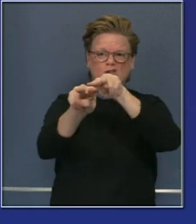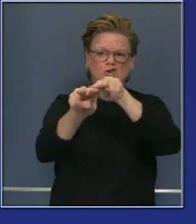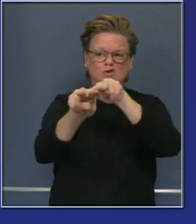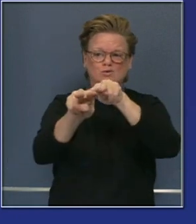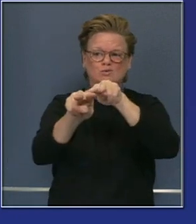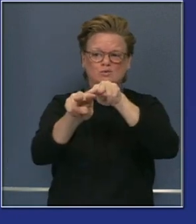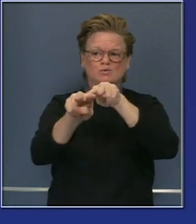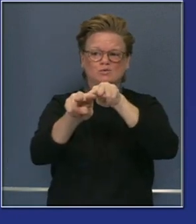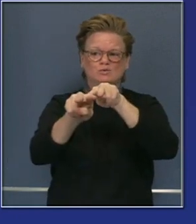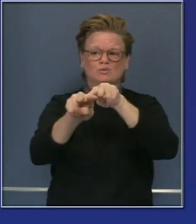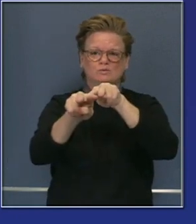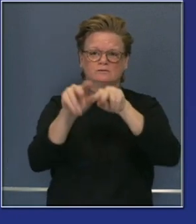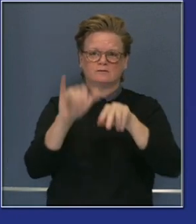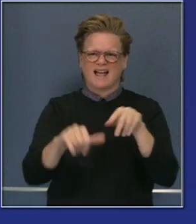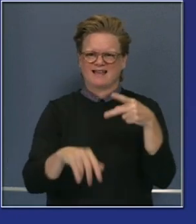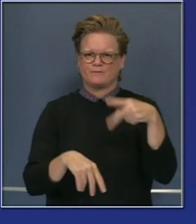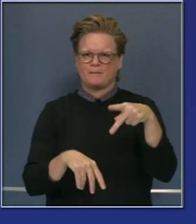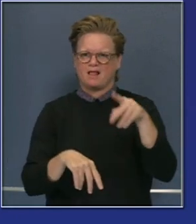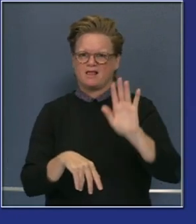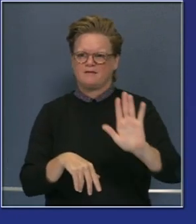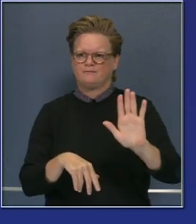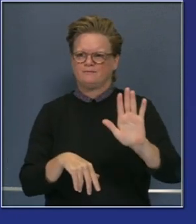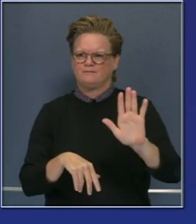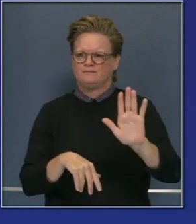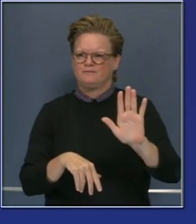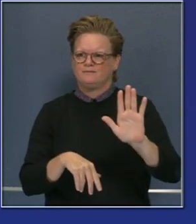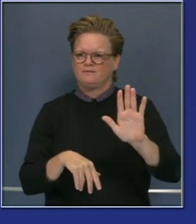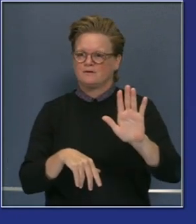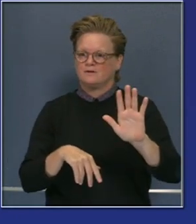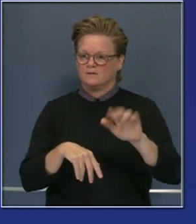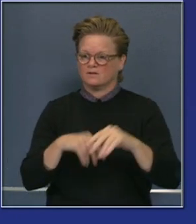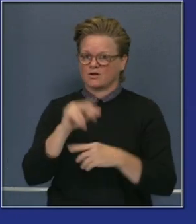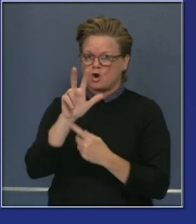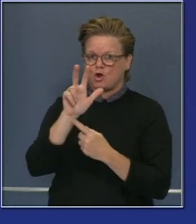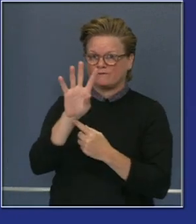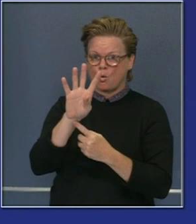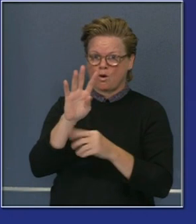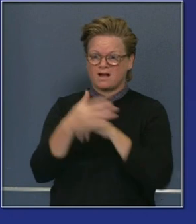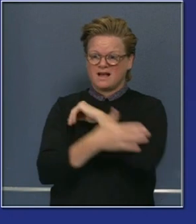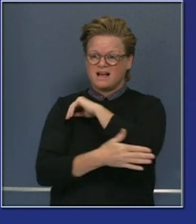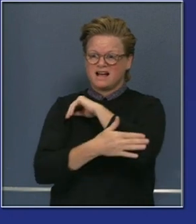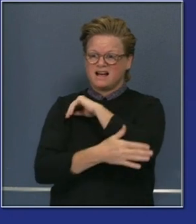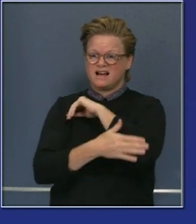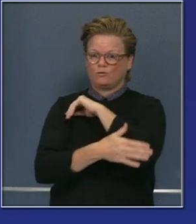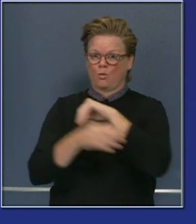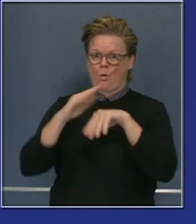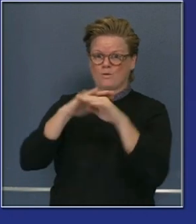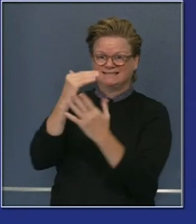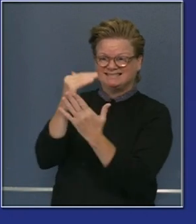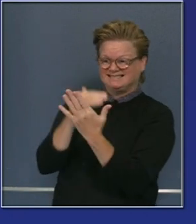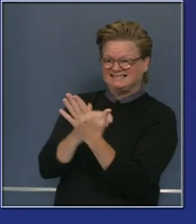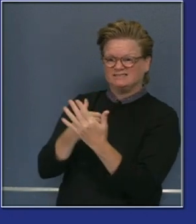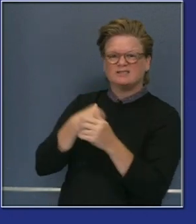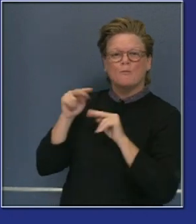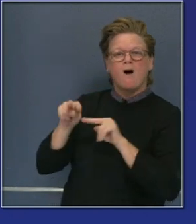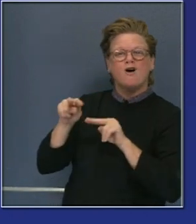IN THE PAST AS THE OLD MONITORING LIST OR WATCHLIST THAT YOU MAY HAVE SEEN IN THE PAST.